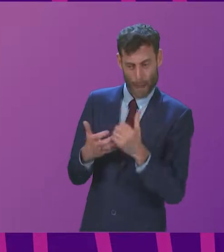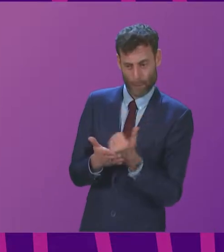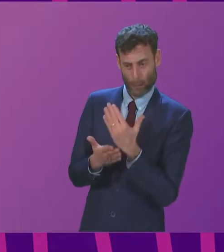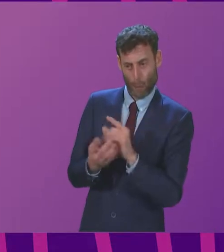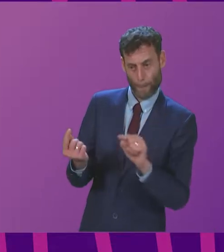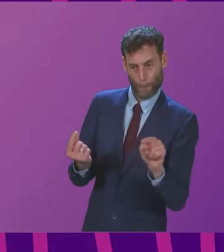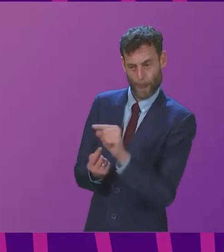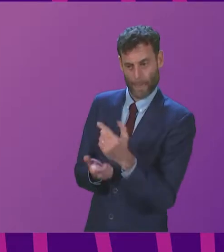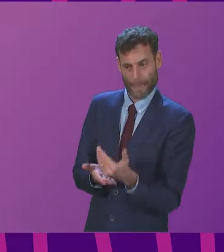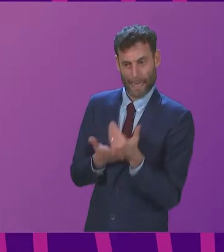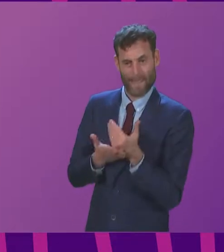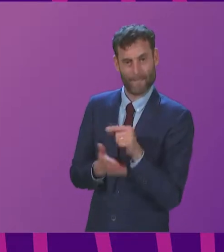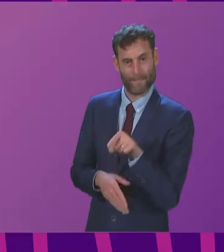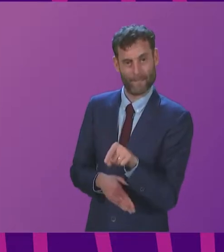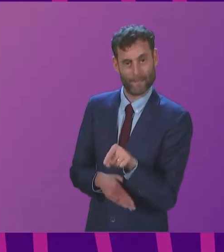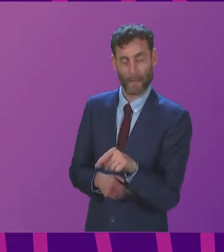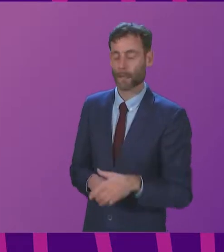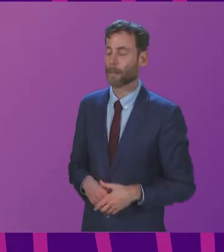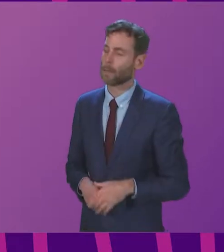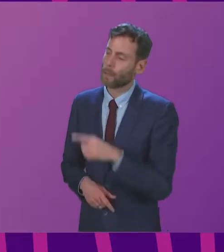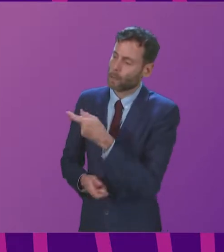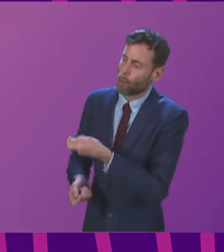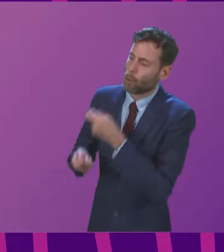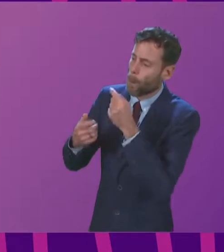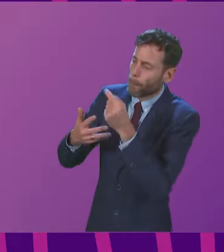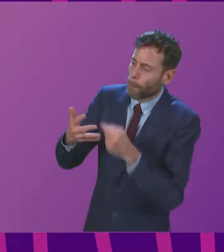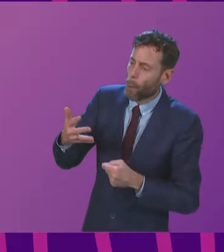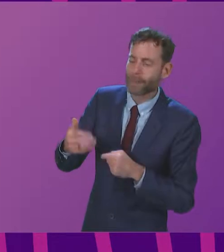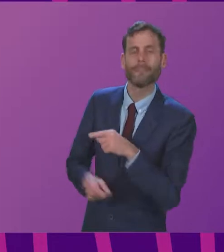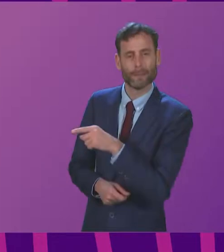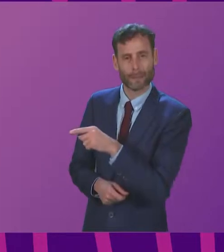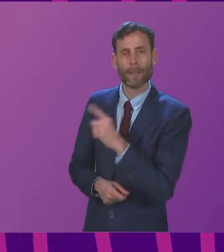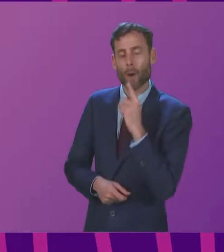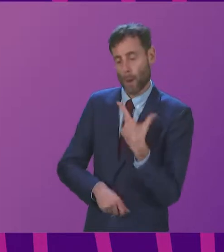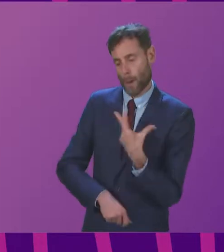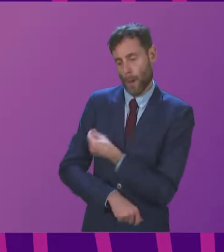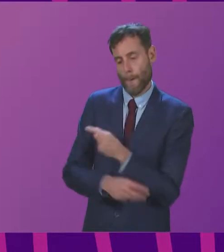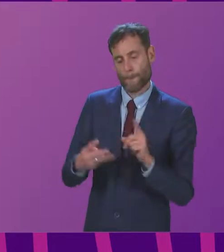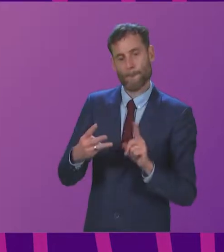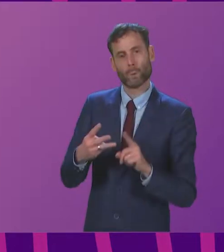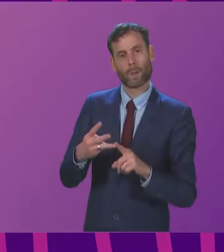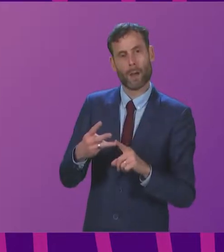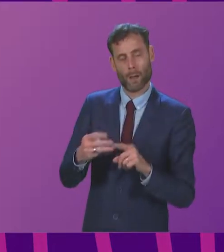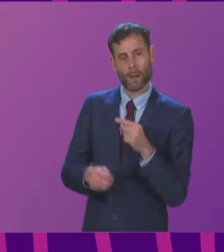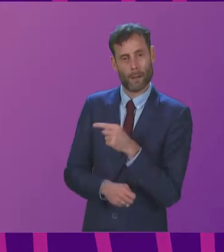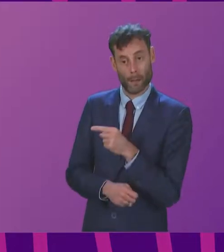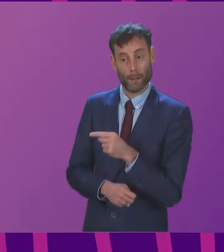I will briefly address points of detail. Our booster programme is going exceptionally well.